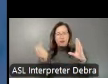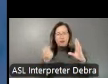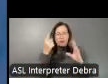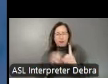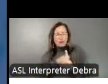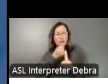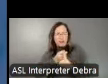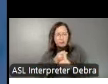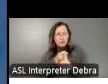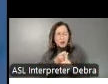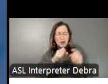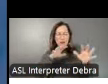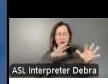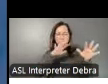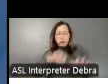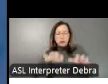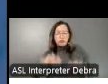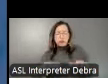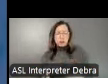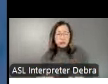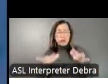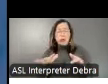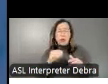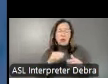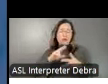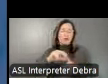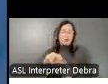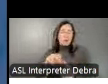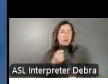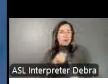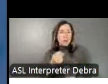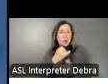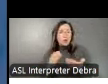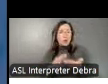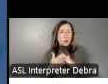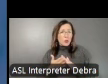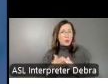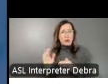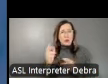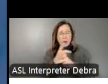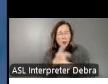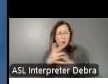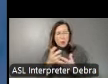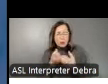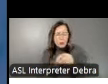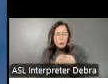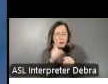arts community, and we're assessing what support is needed immediately and longer term. Please keep